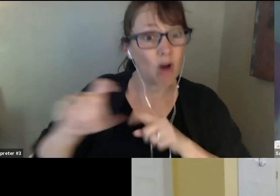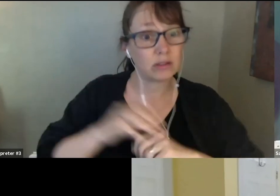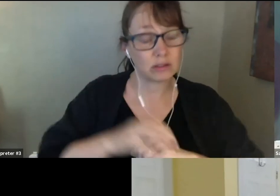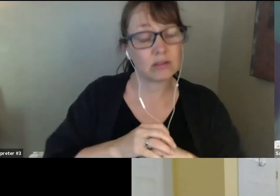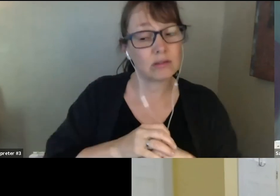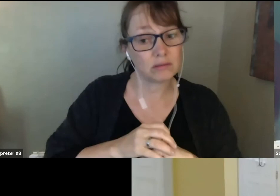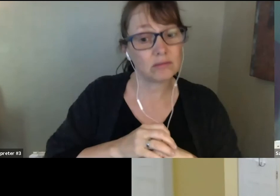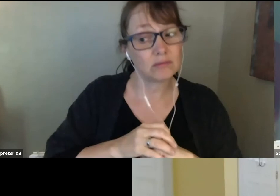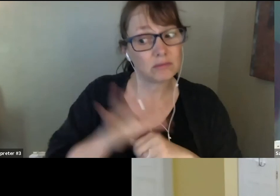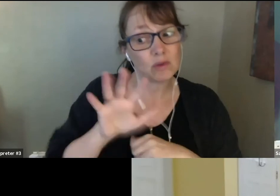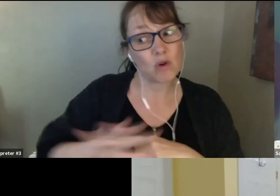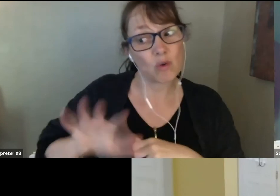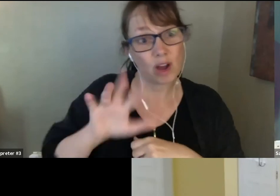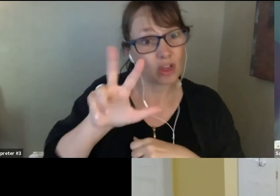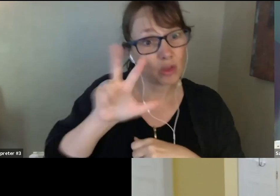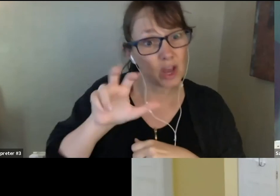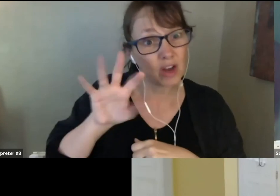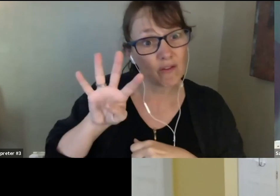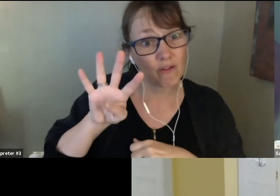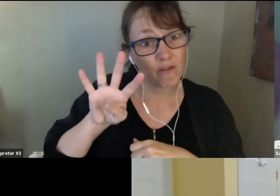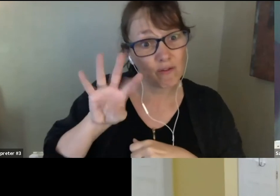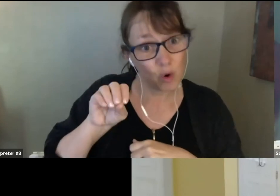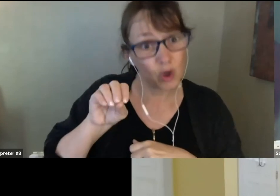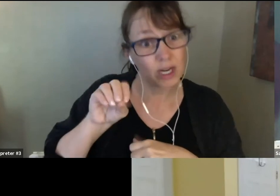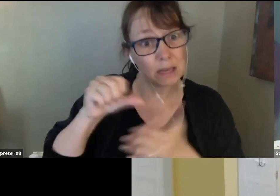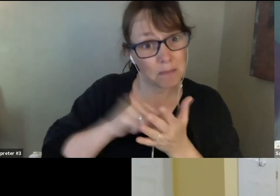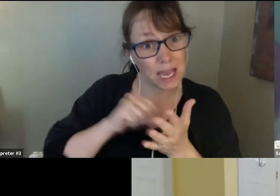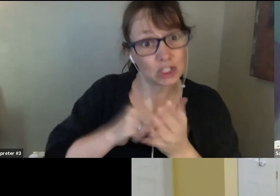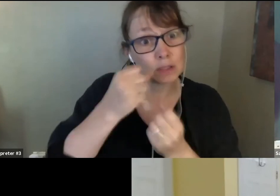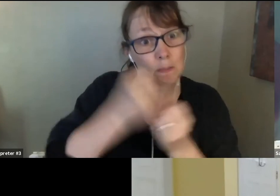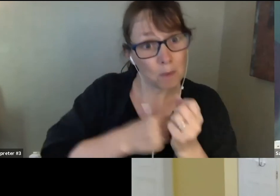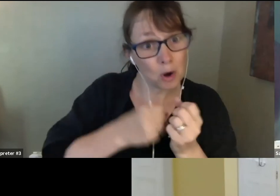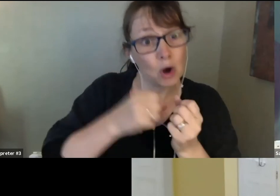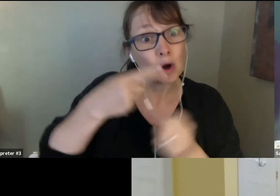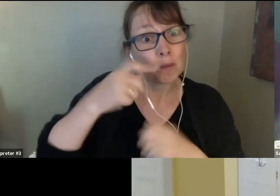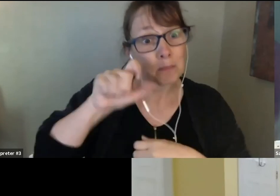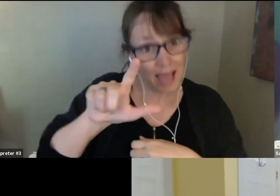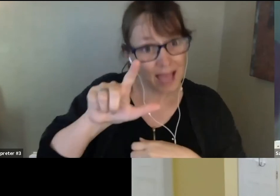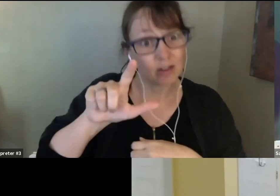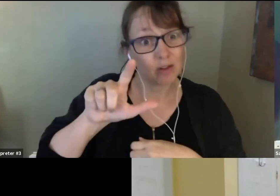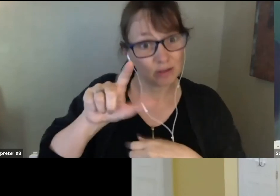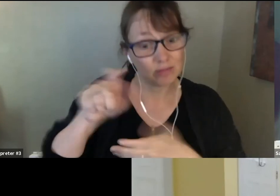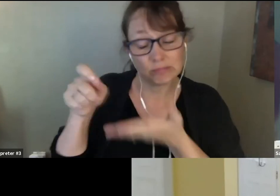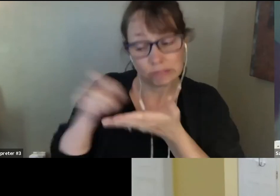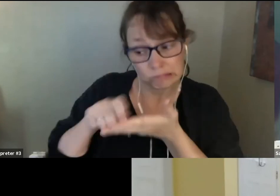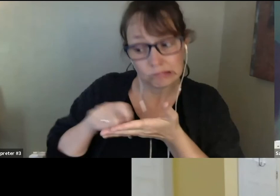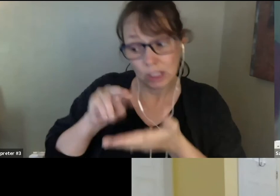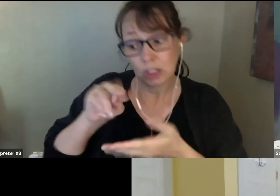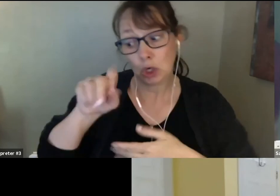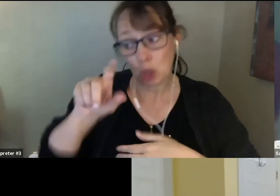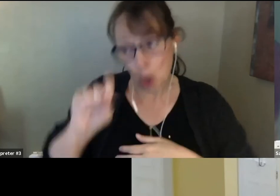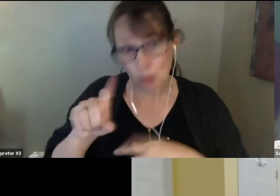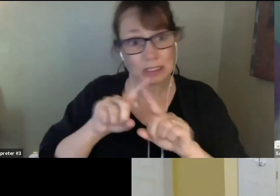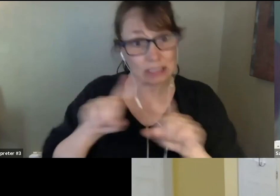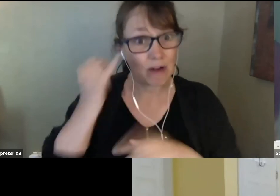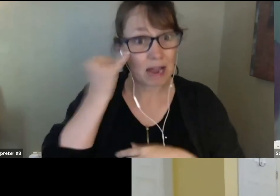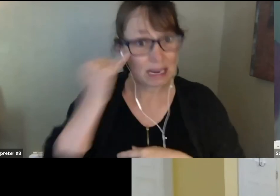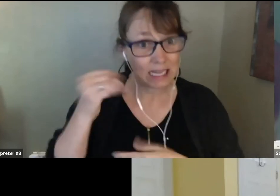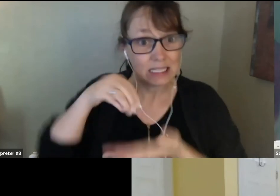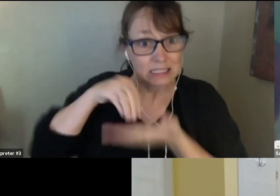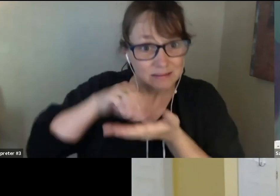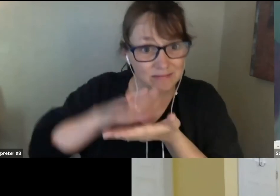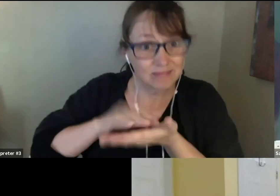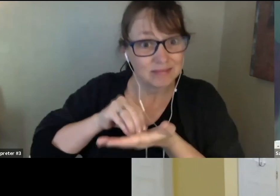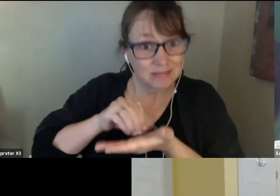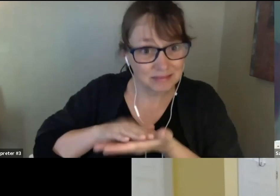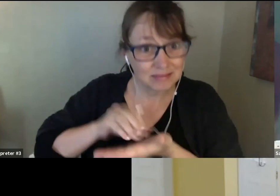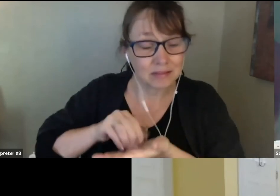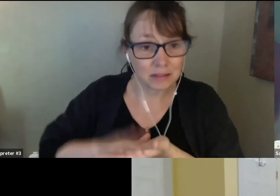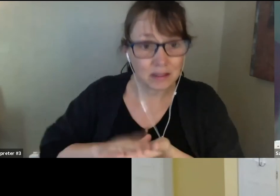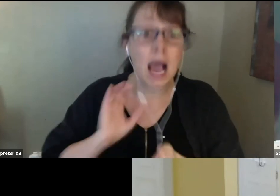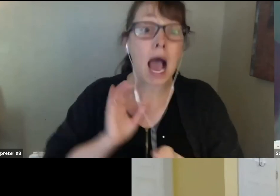of 30 to 40 pages per panel of notes and ideas, and the work ahead of us is a little bit daunting